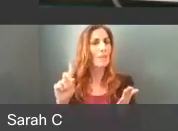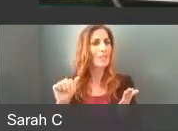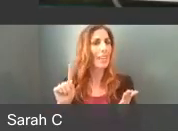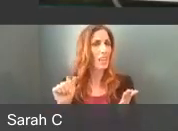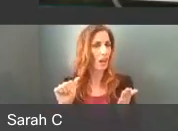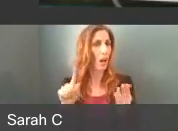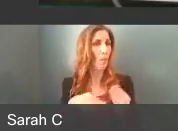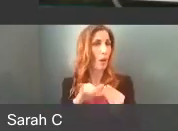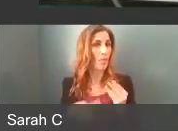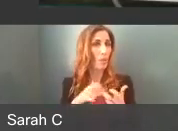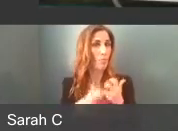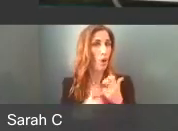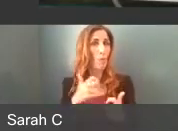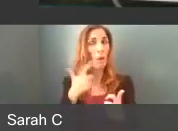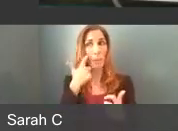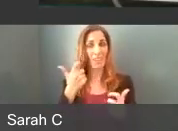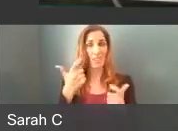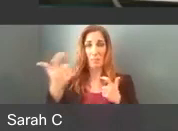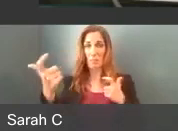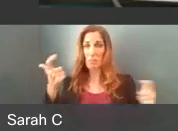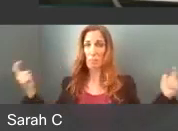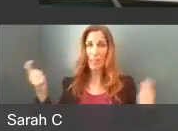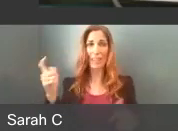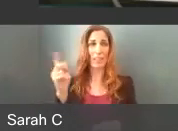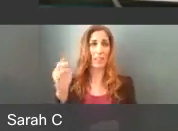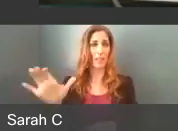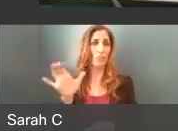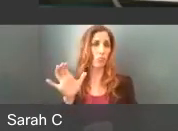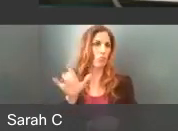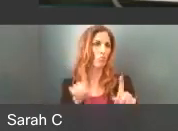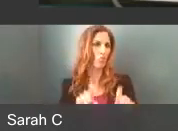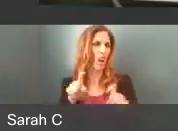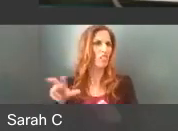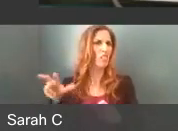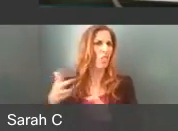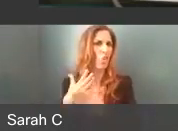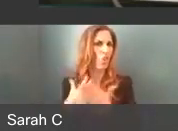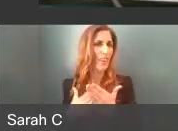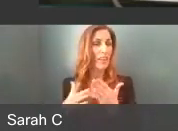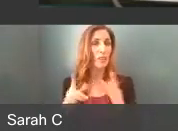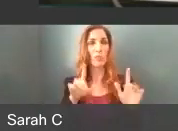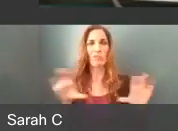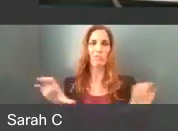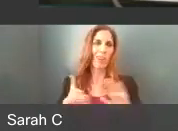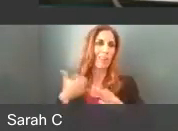very large clinical trials, phase three trials, that were conducted by both companies, both by Pfizer